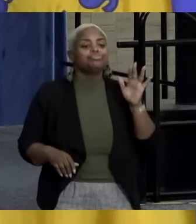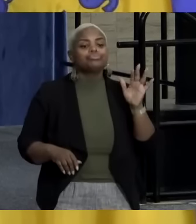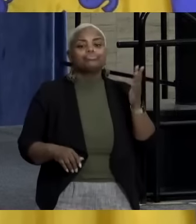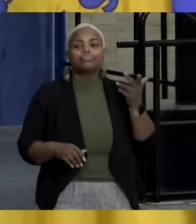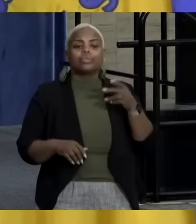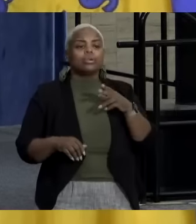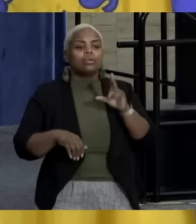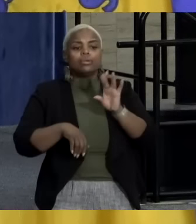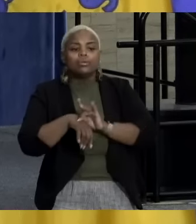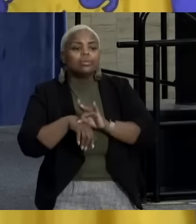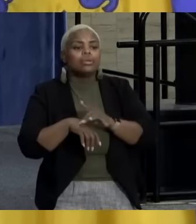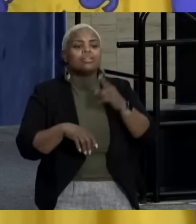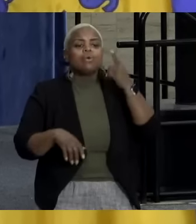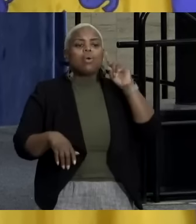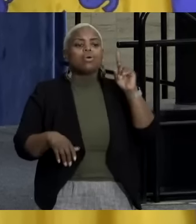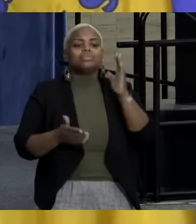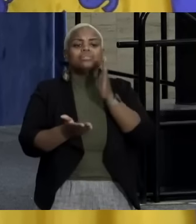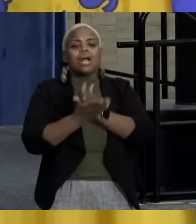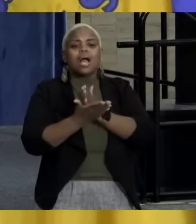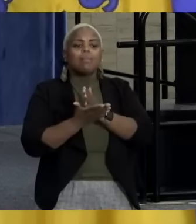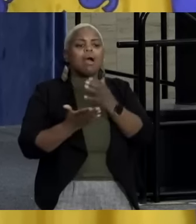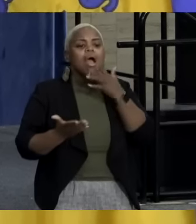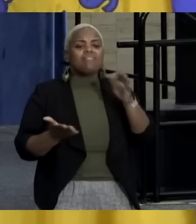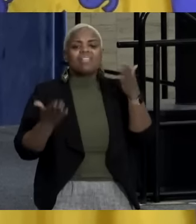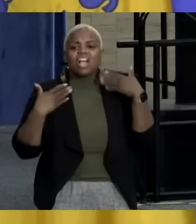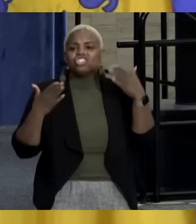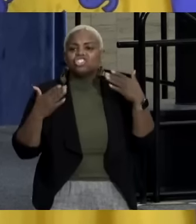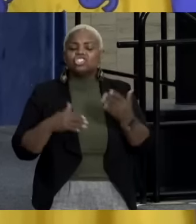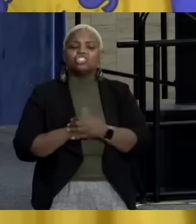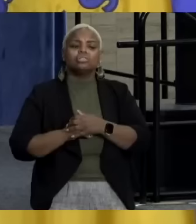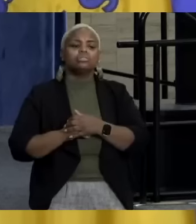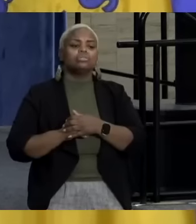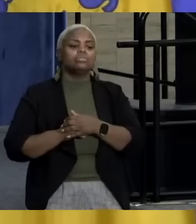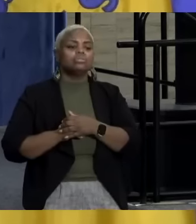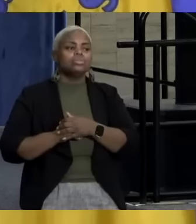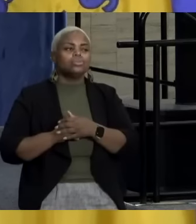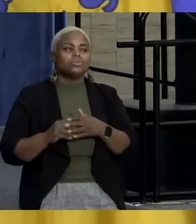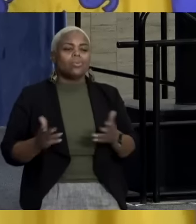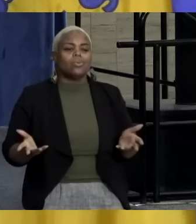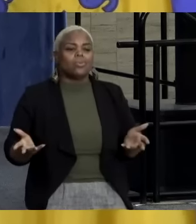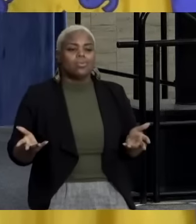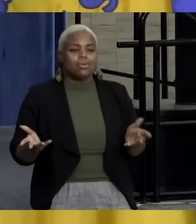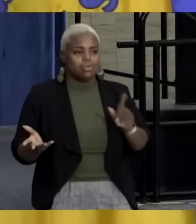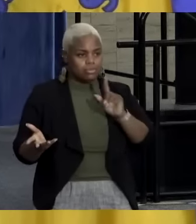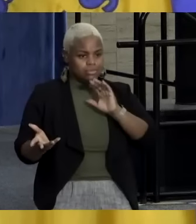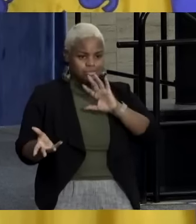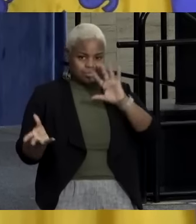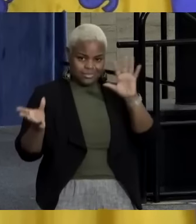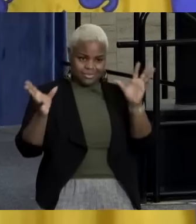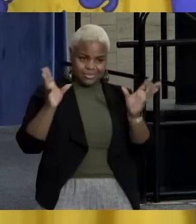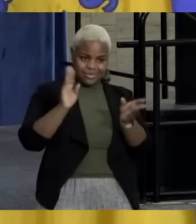Today's announcement is the culmination of decades of medical research, education, and advocacy,